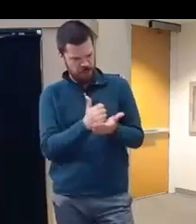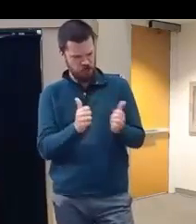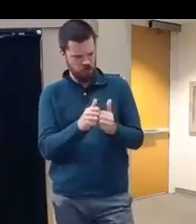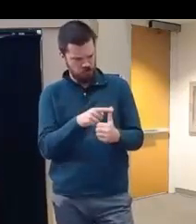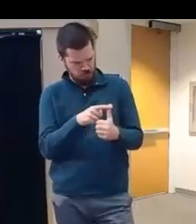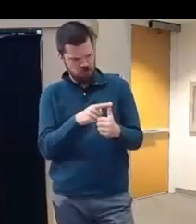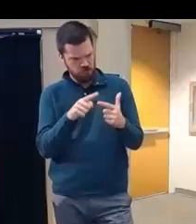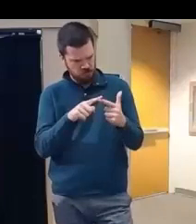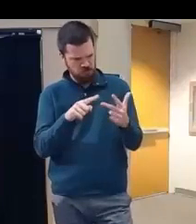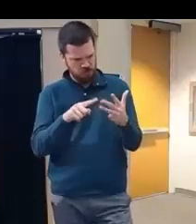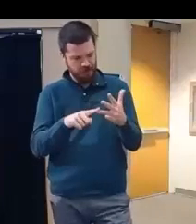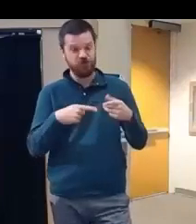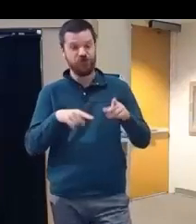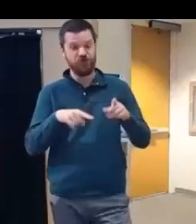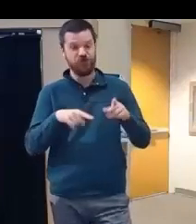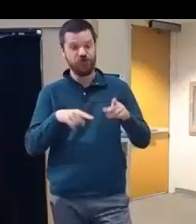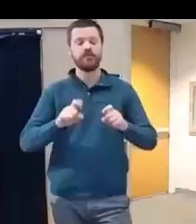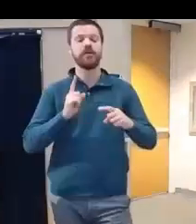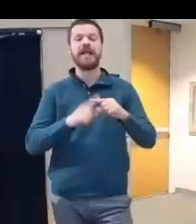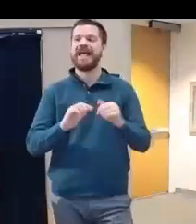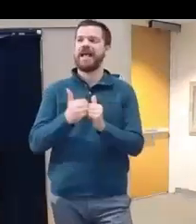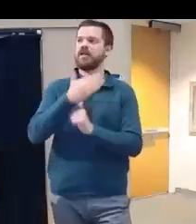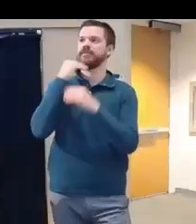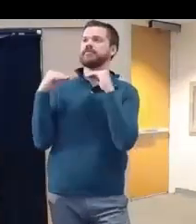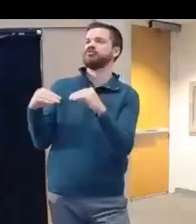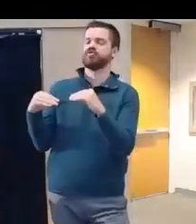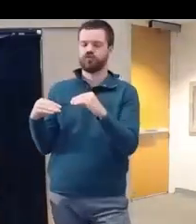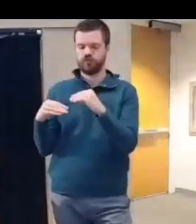of the mental science exam and how they thought it would be best taught so we did